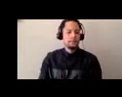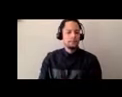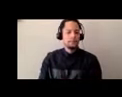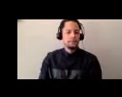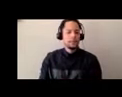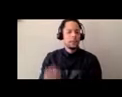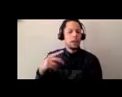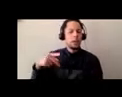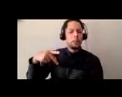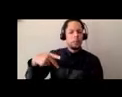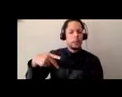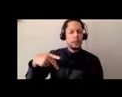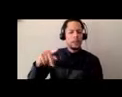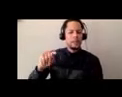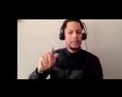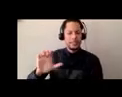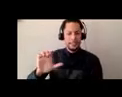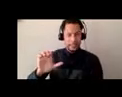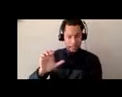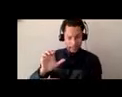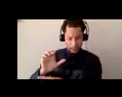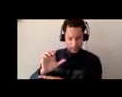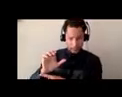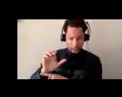That's Peg tailor affordability as well.